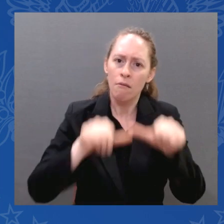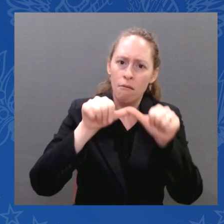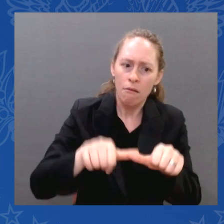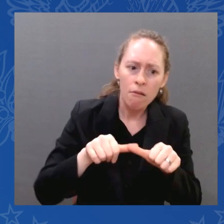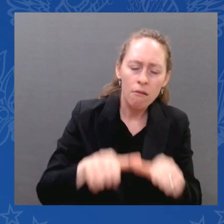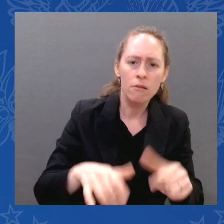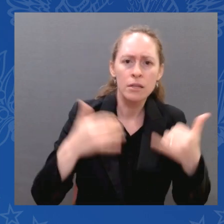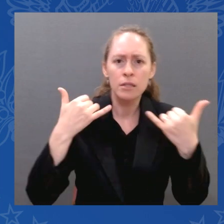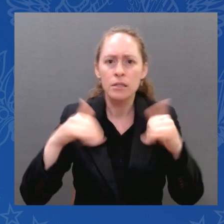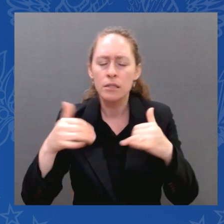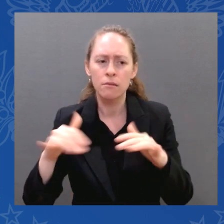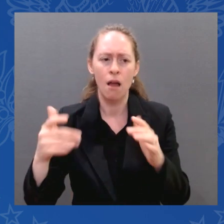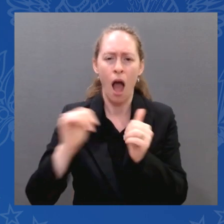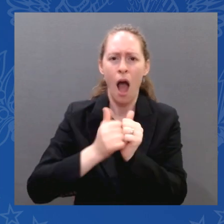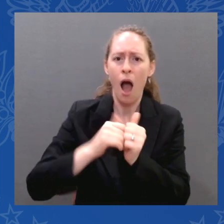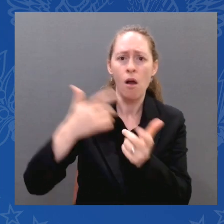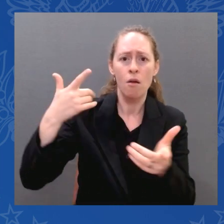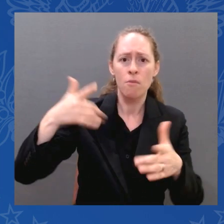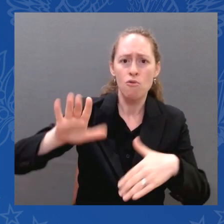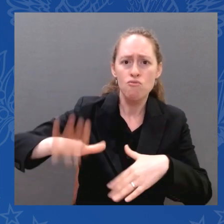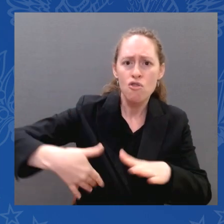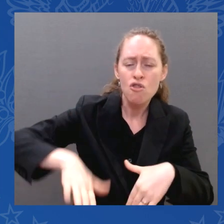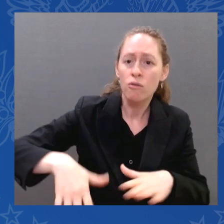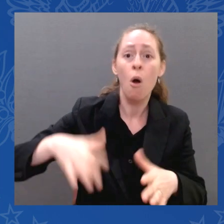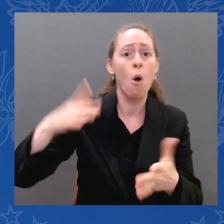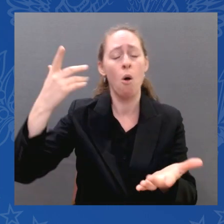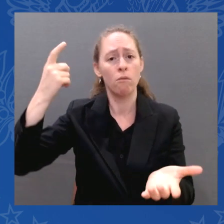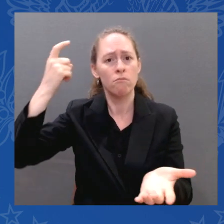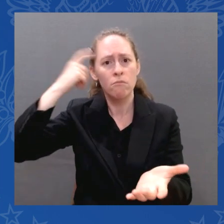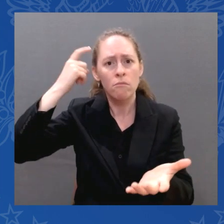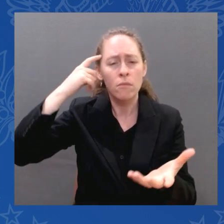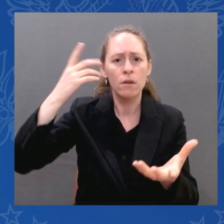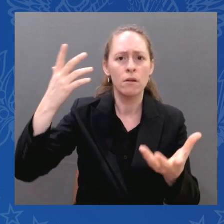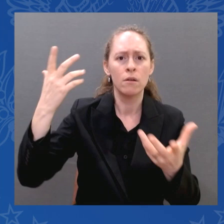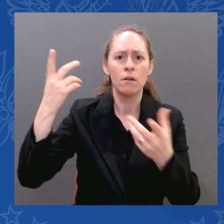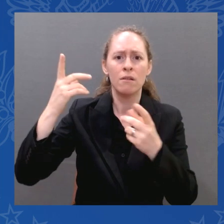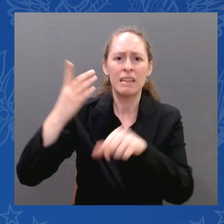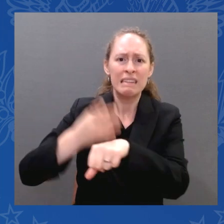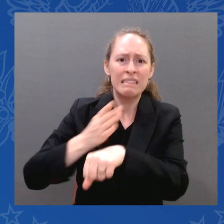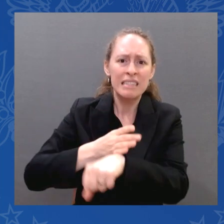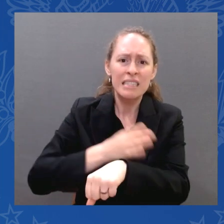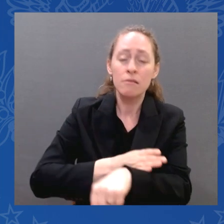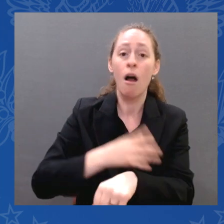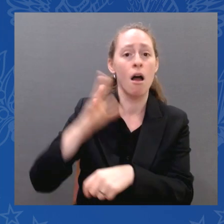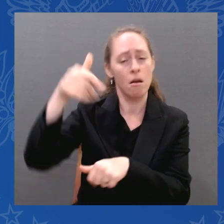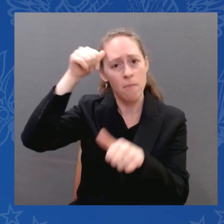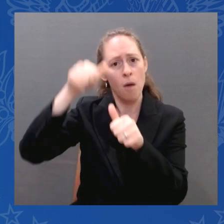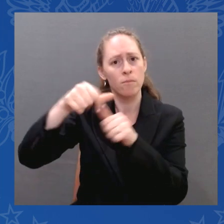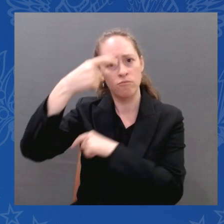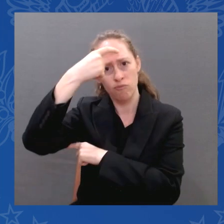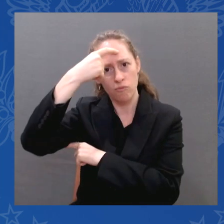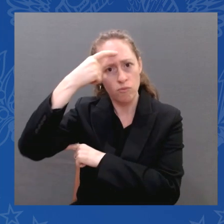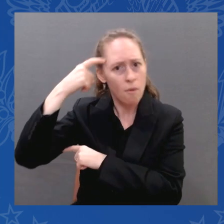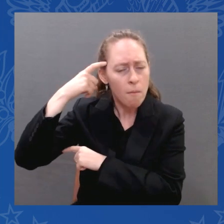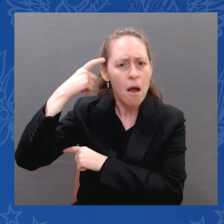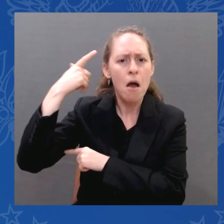And it's not unusual. I want all our veterans to know we're so inspired by you. We're in awe of the sacrifices you've made on behalf